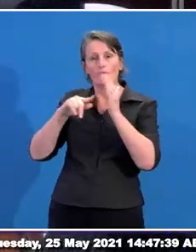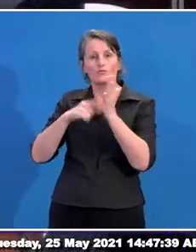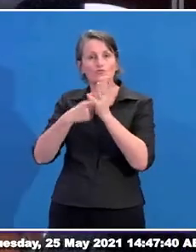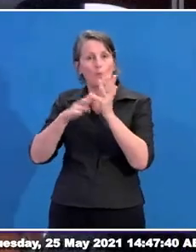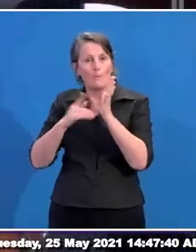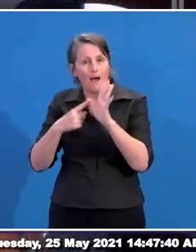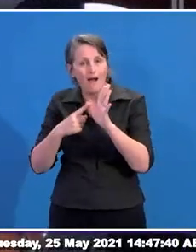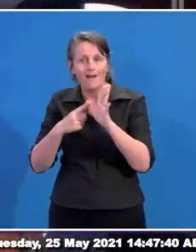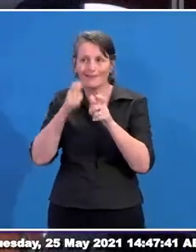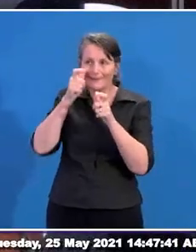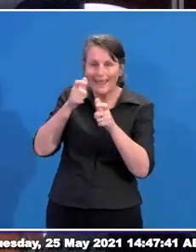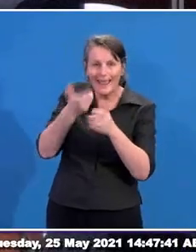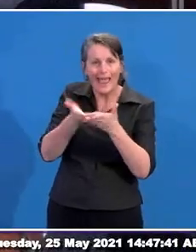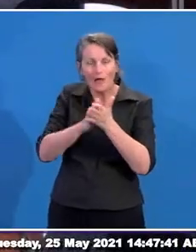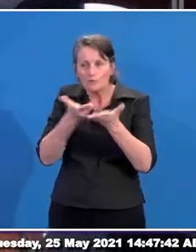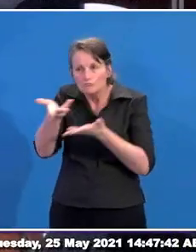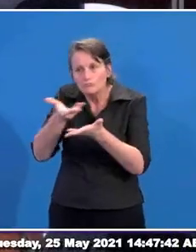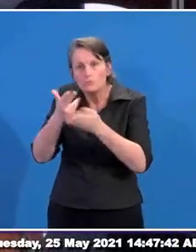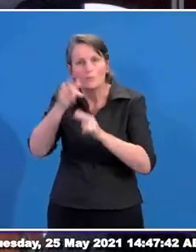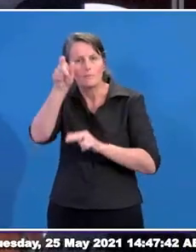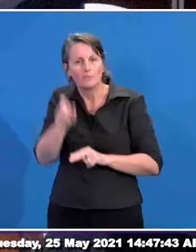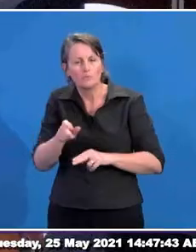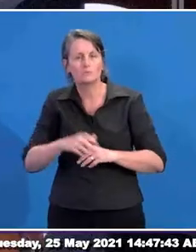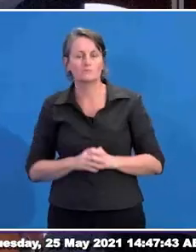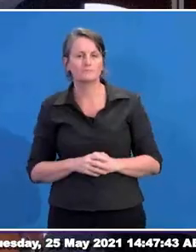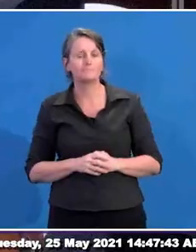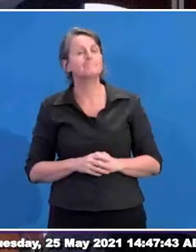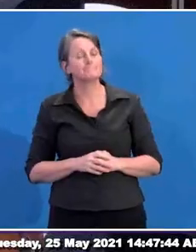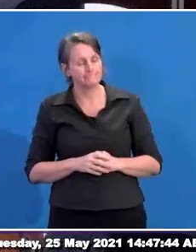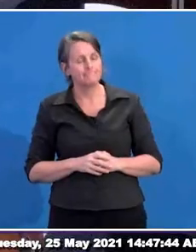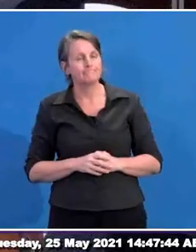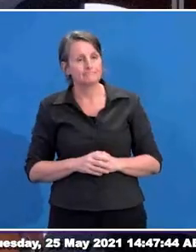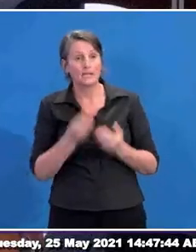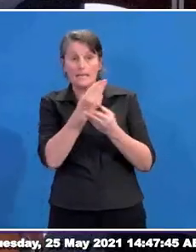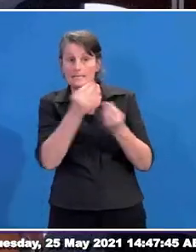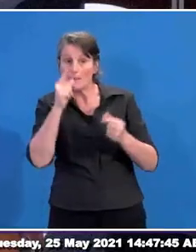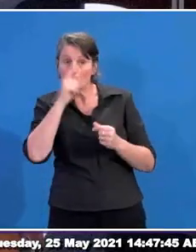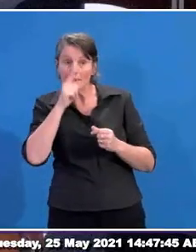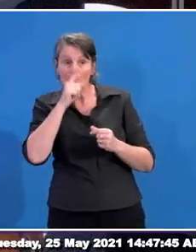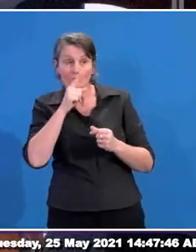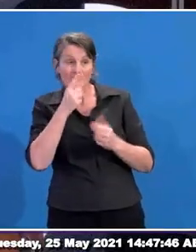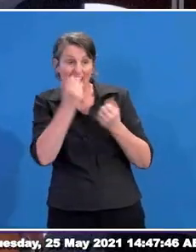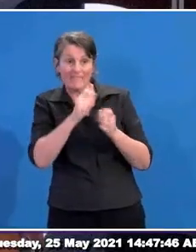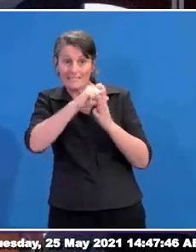For some people with disabilities, their communication skills may be limited.